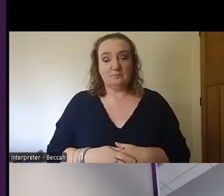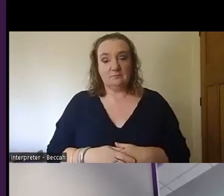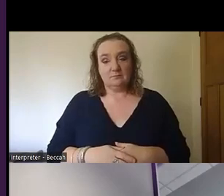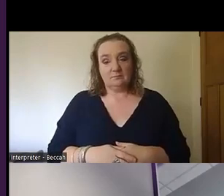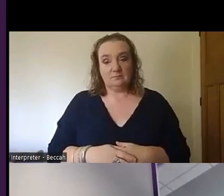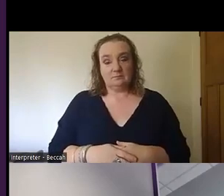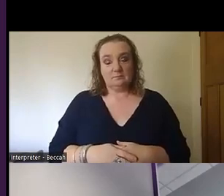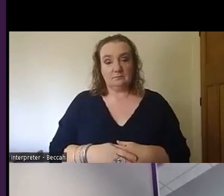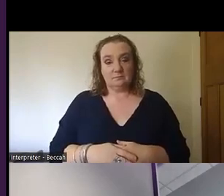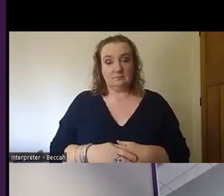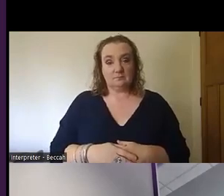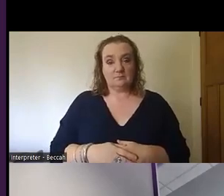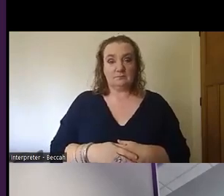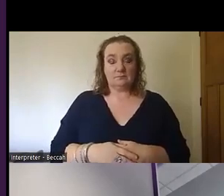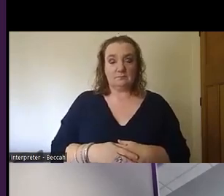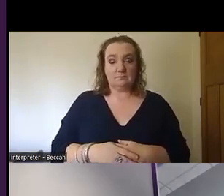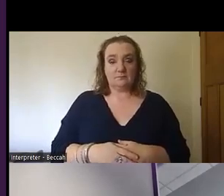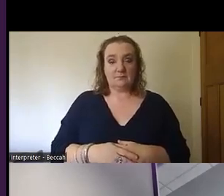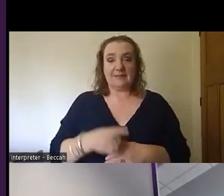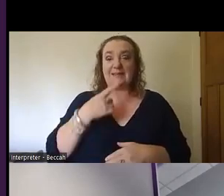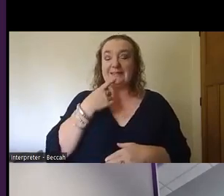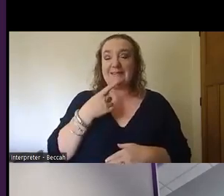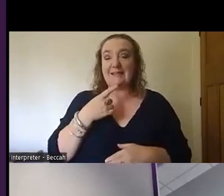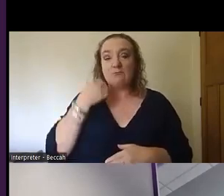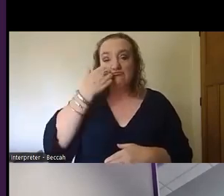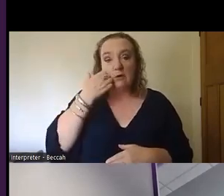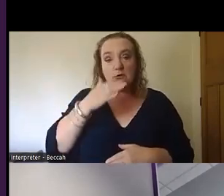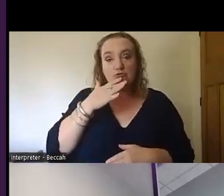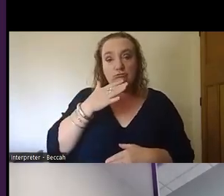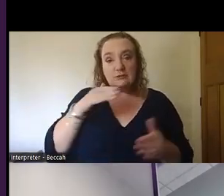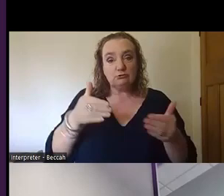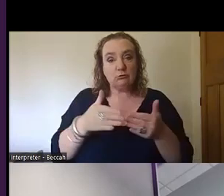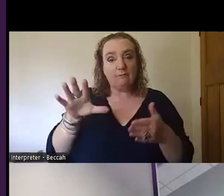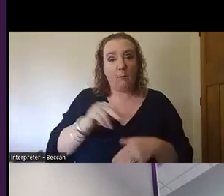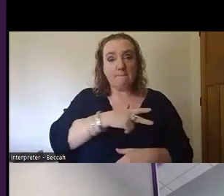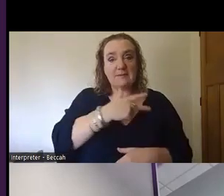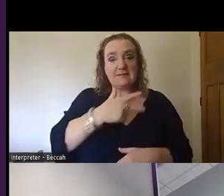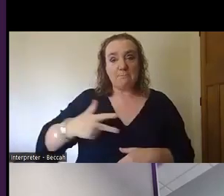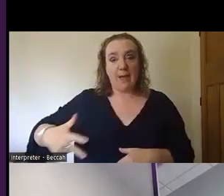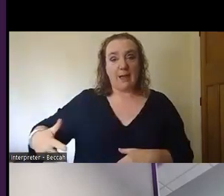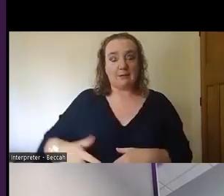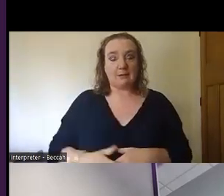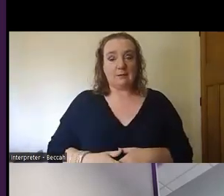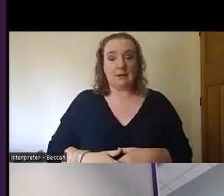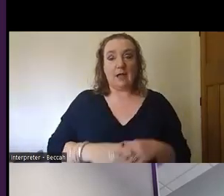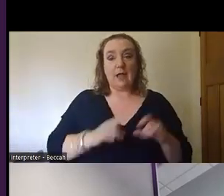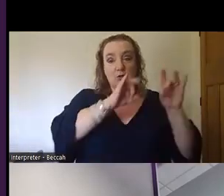As I indicated when I did that brief introduction, I hail from Australia.